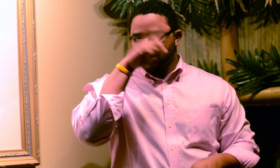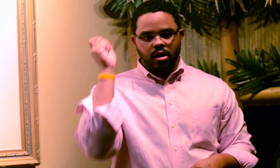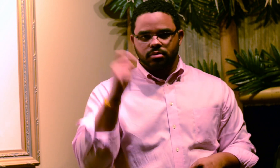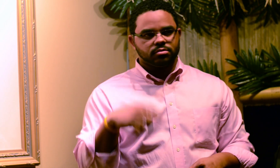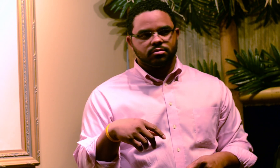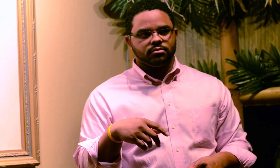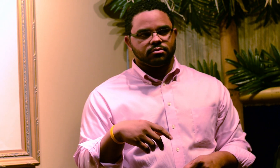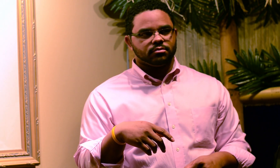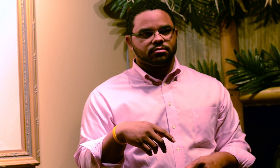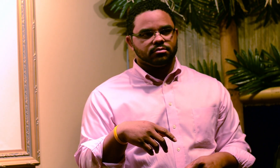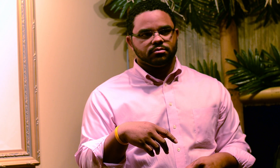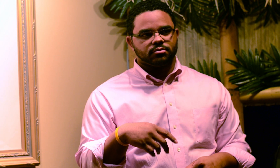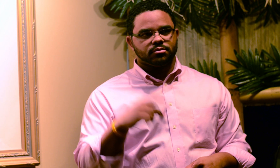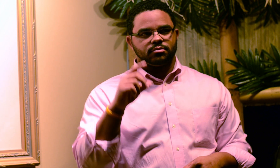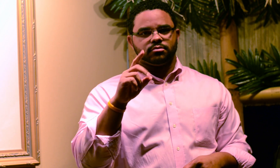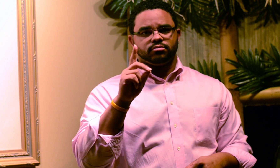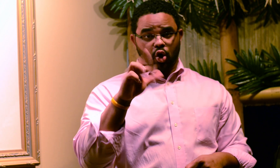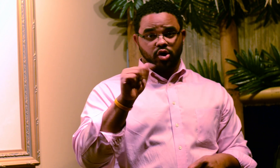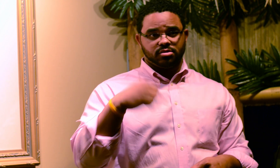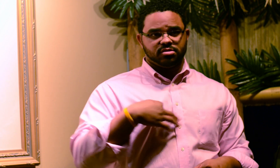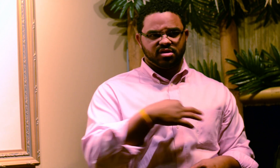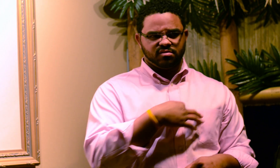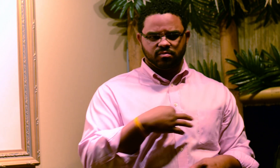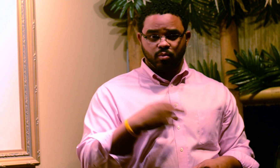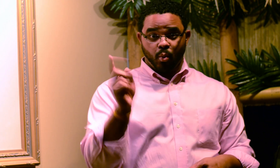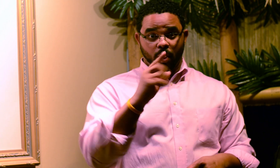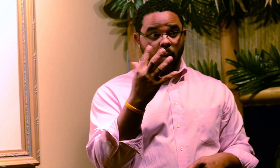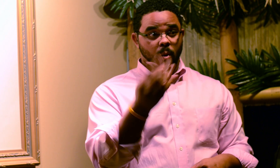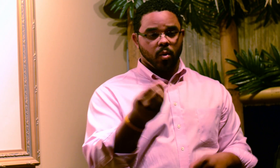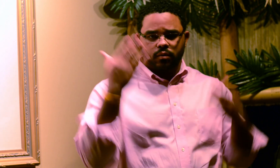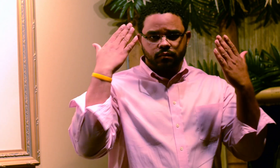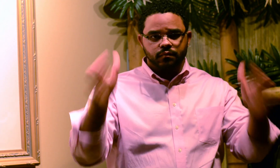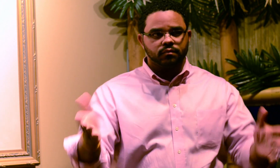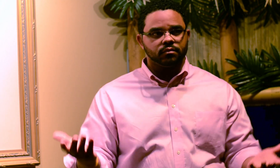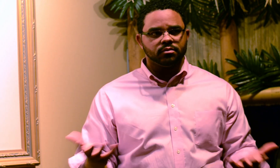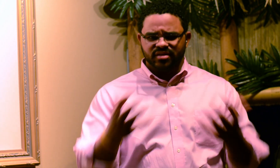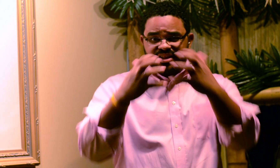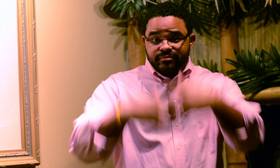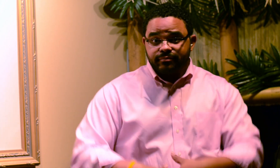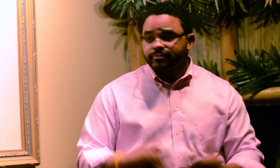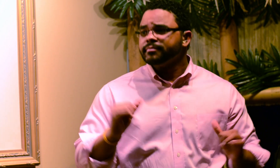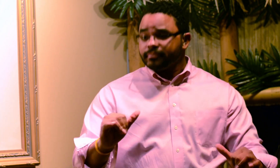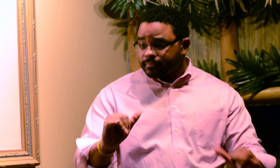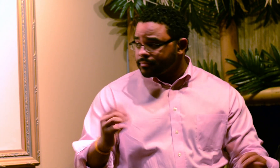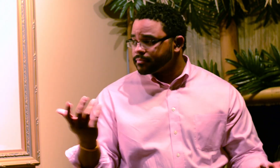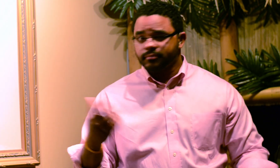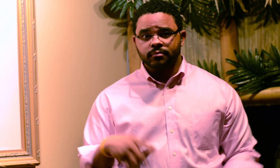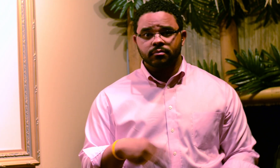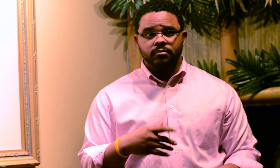Because none of these DARS employees know where they're going to end up. The company they've worked for is gone.